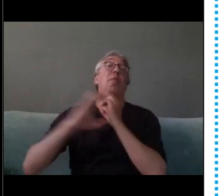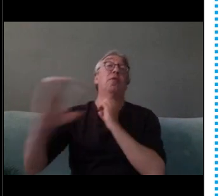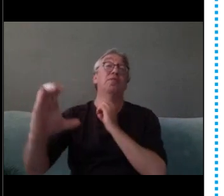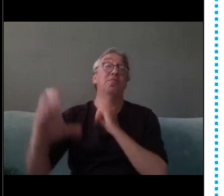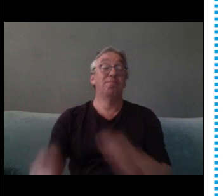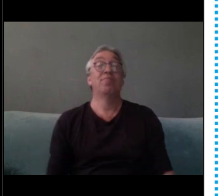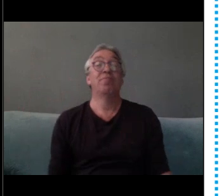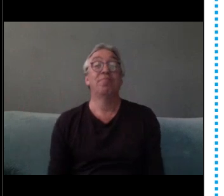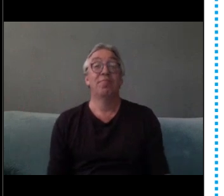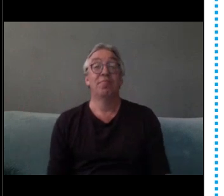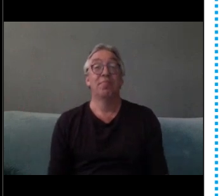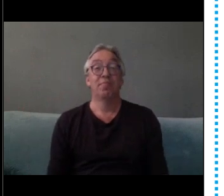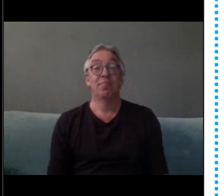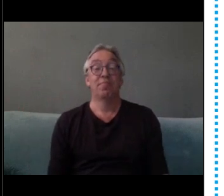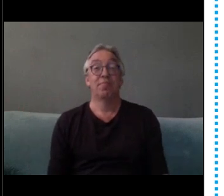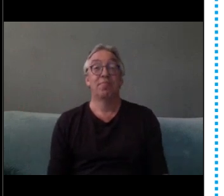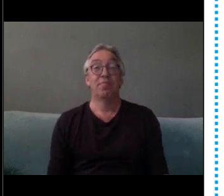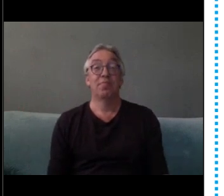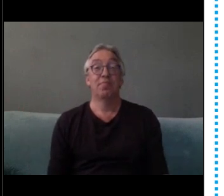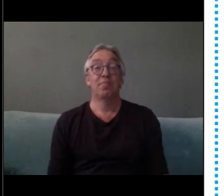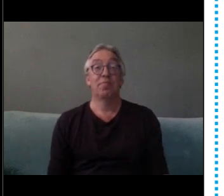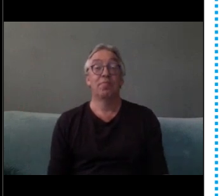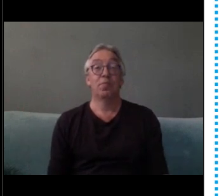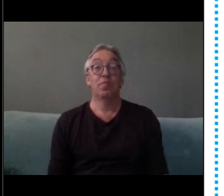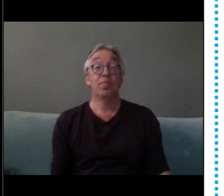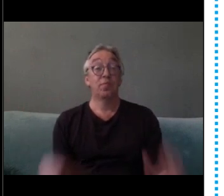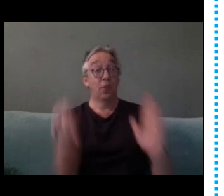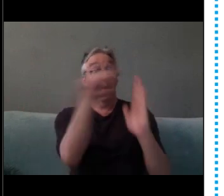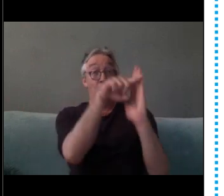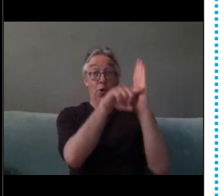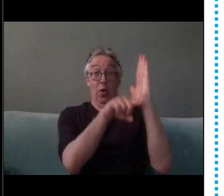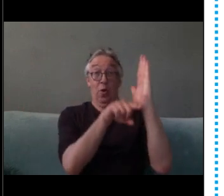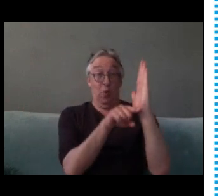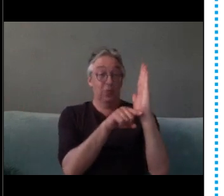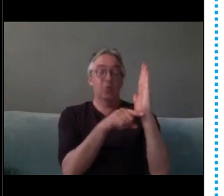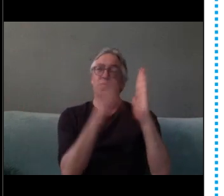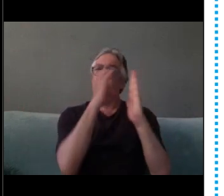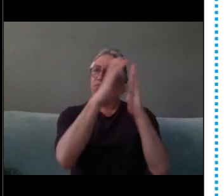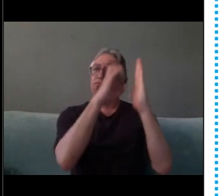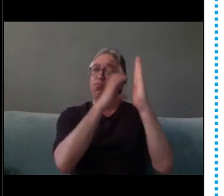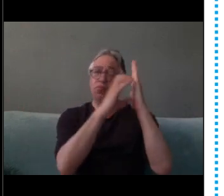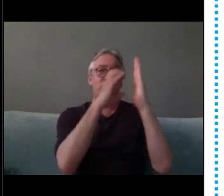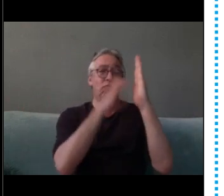The chapter that applies to persons with disabilities is chapter 3.